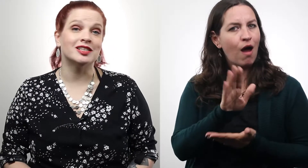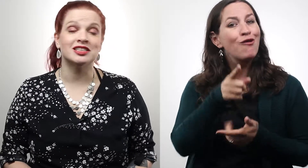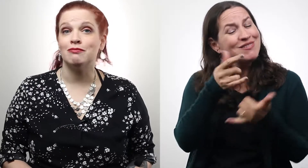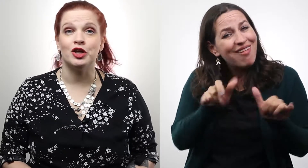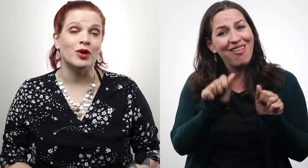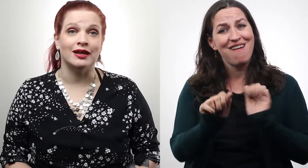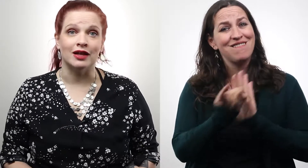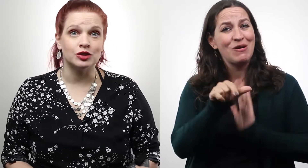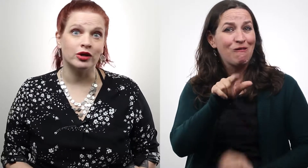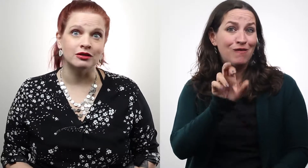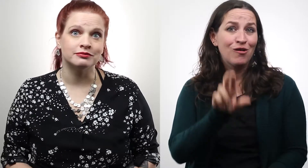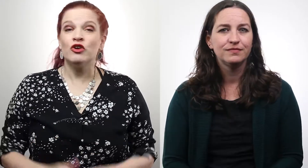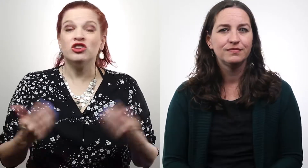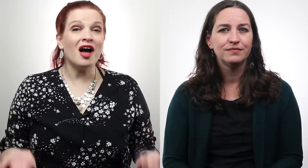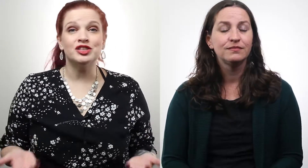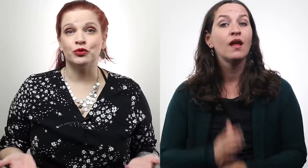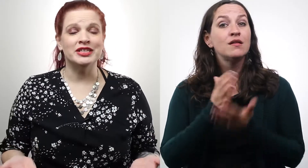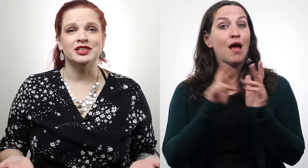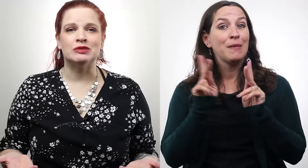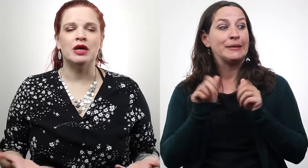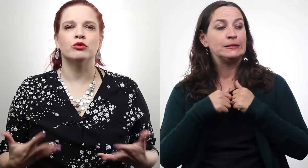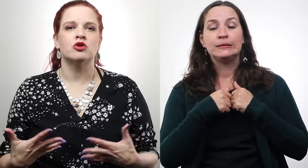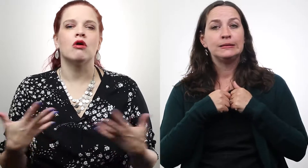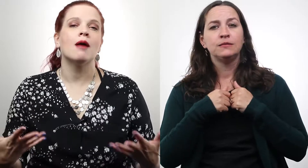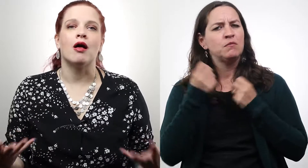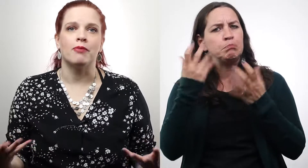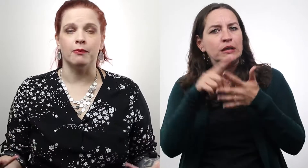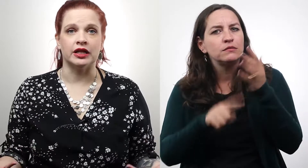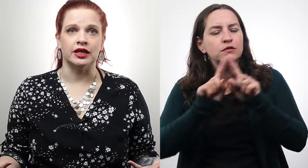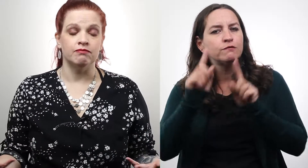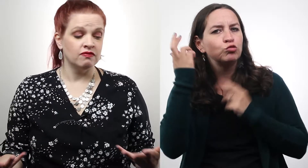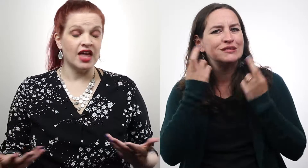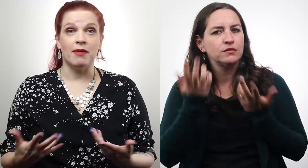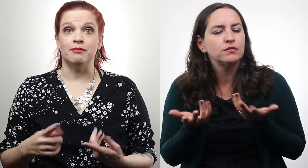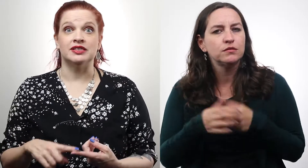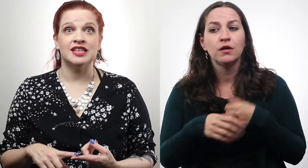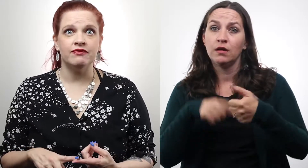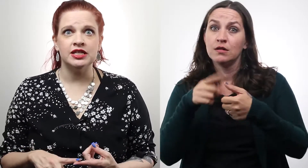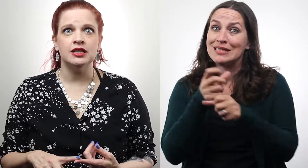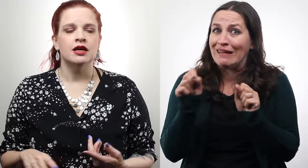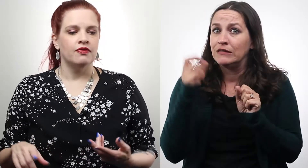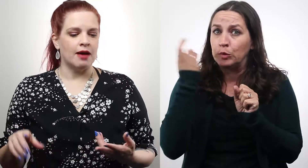It doesn't make you any less queer. There are lots of reasons people don't come out publicly. That might be safety, that